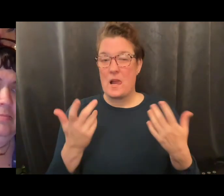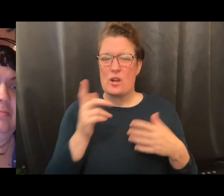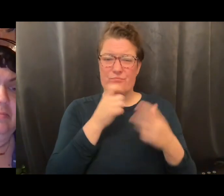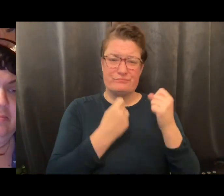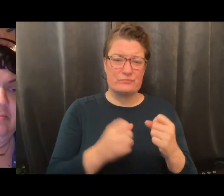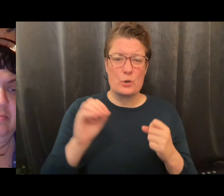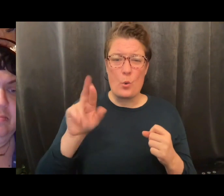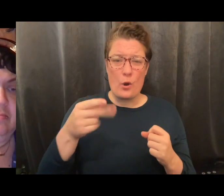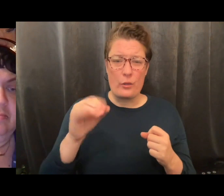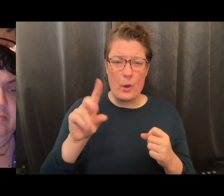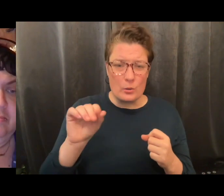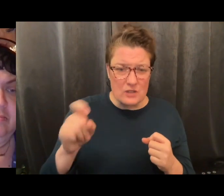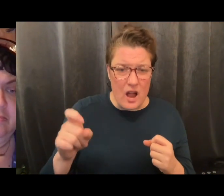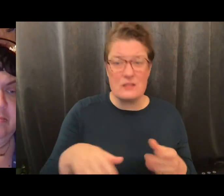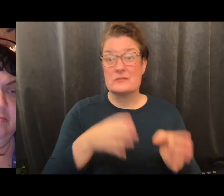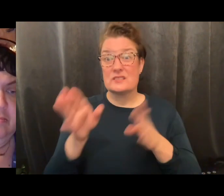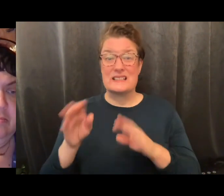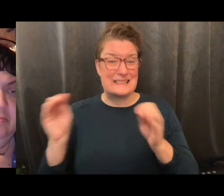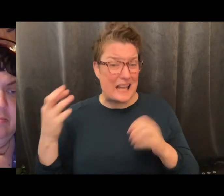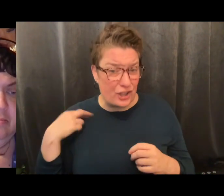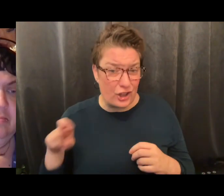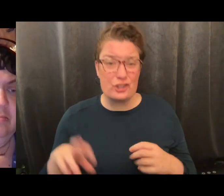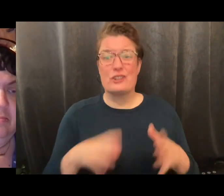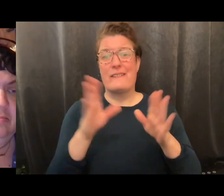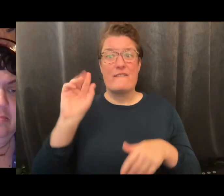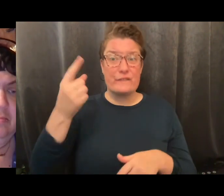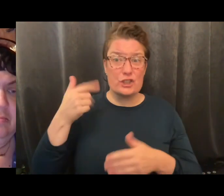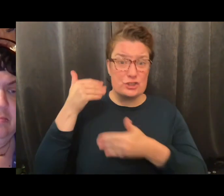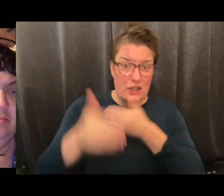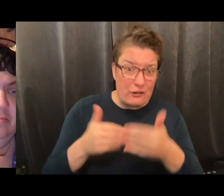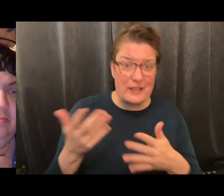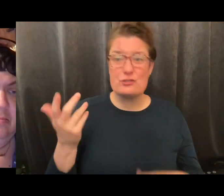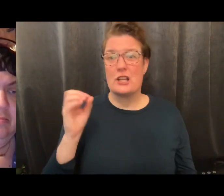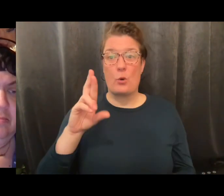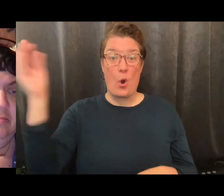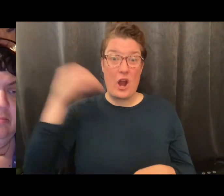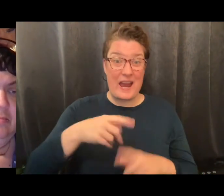first generation or immigrants or third generation completely assimilated.